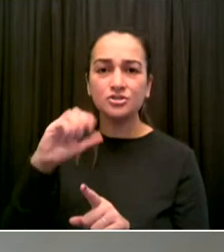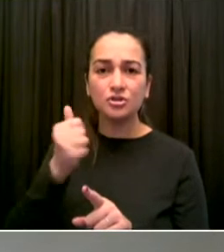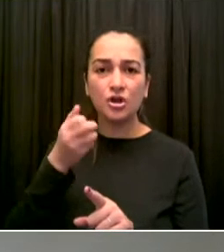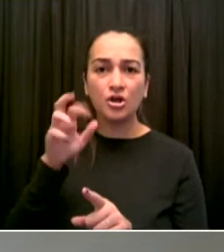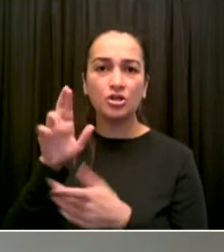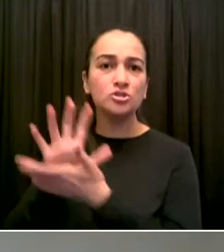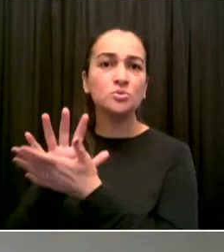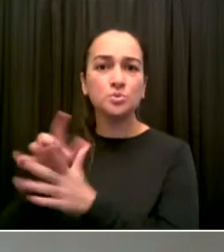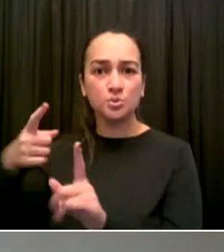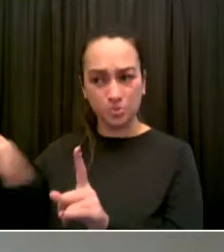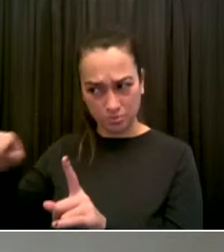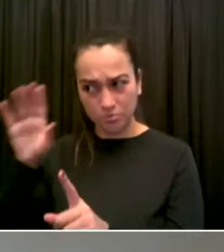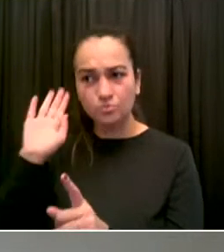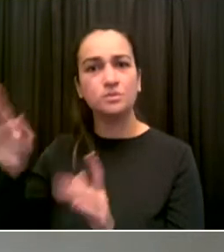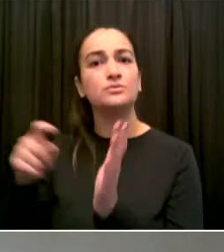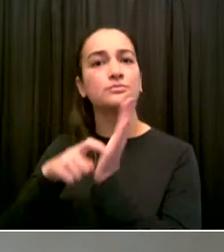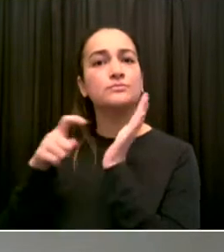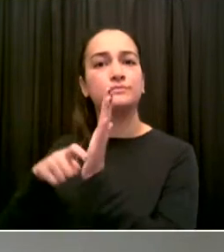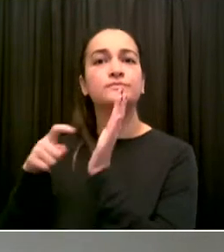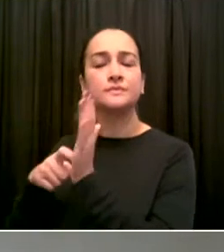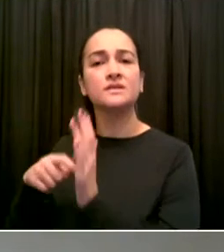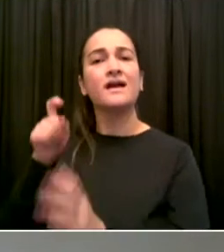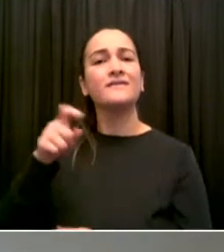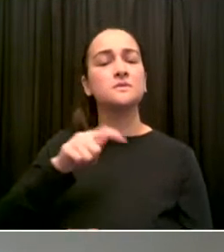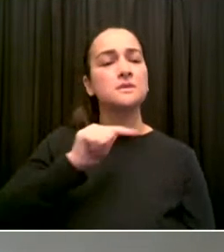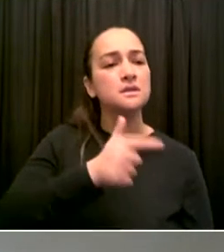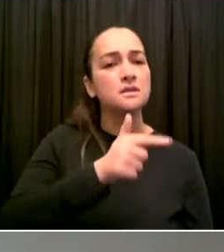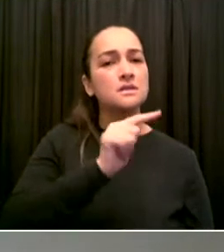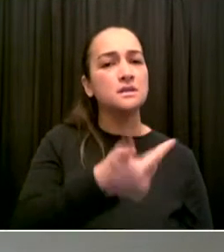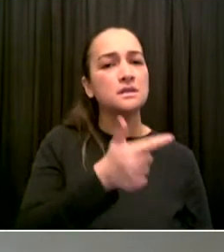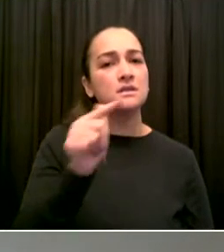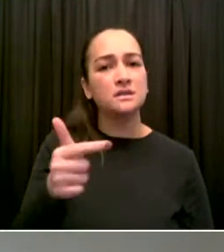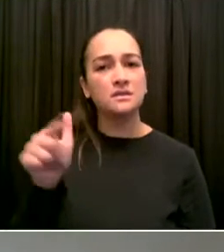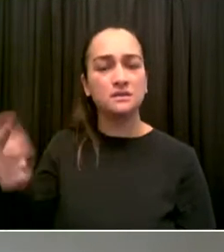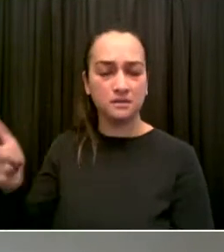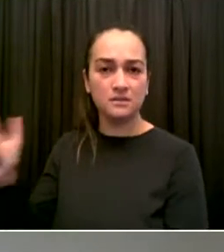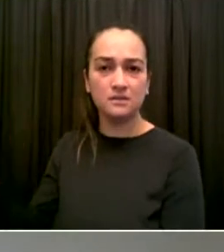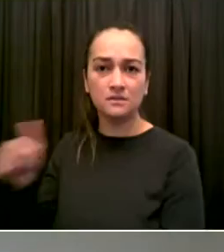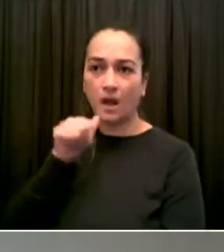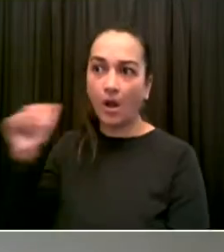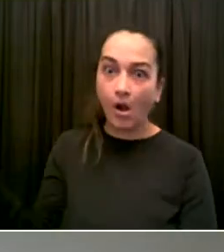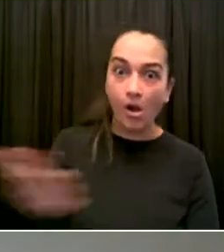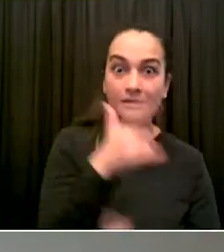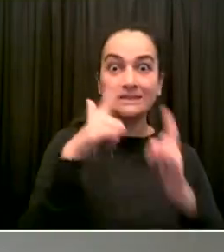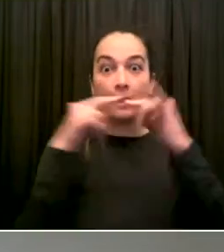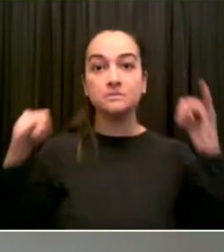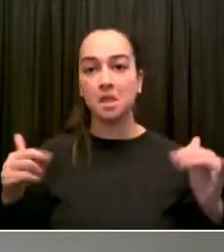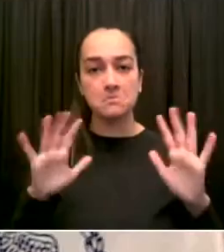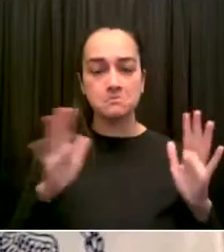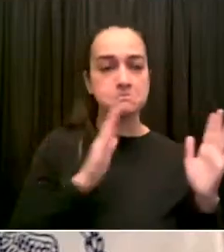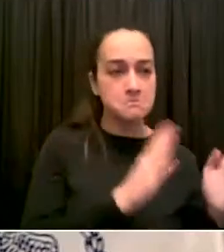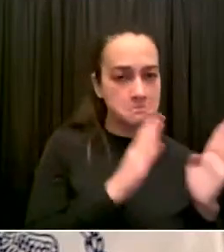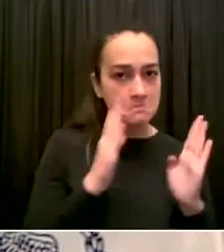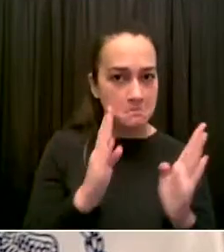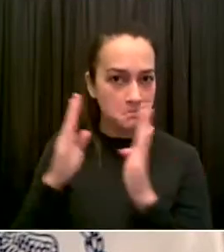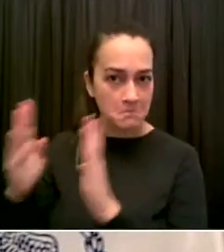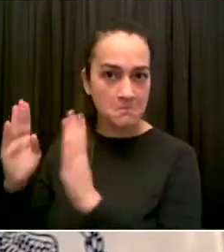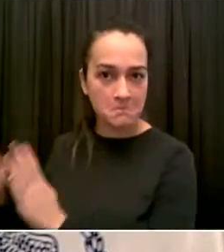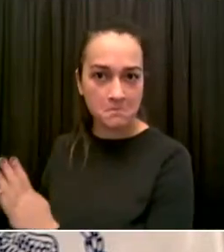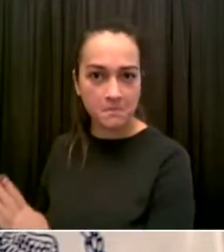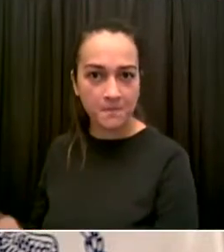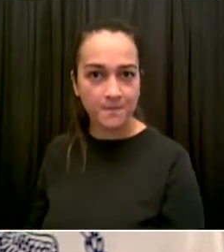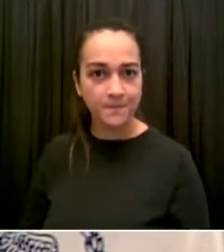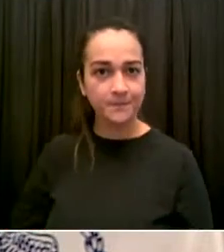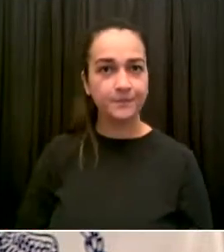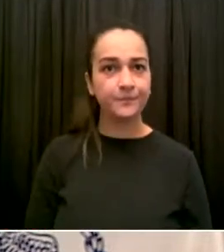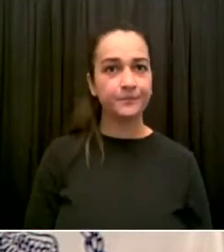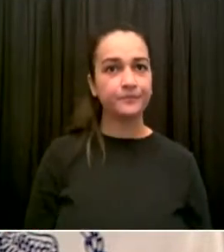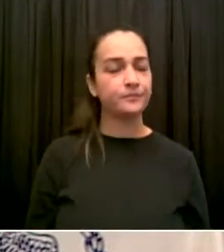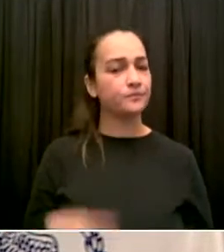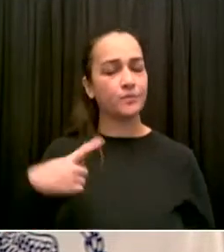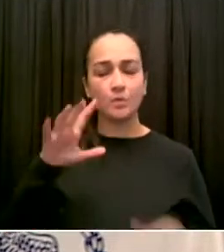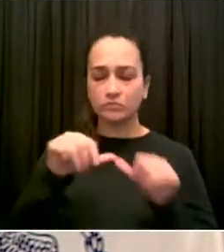IT KEEPS EVERYONE SAFE AND HELP